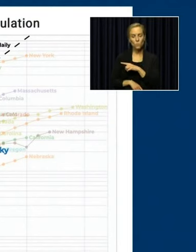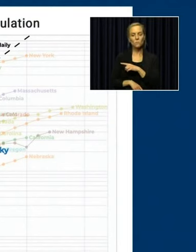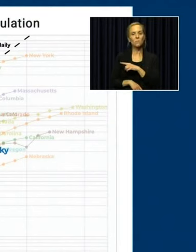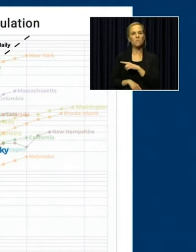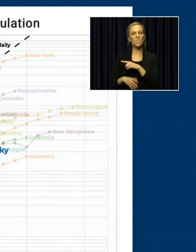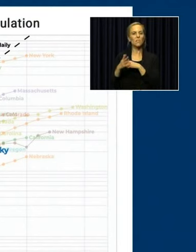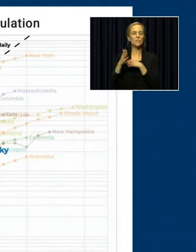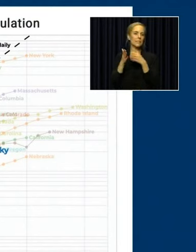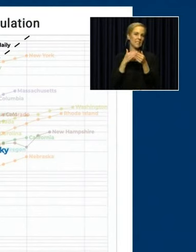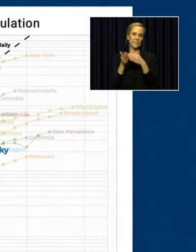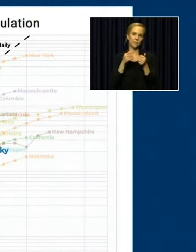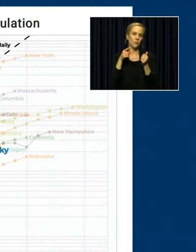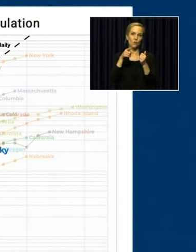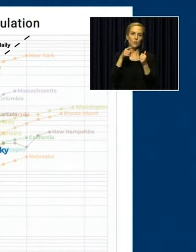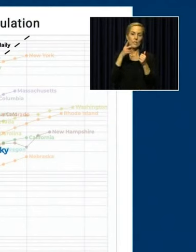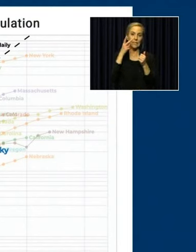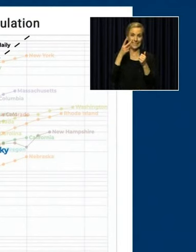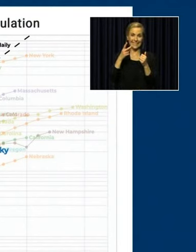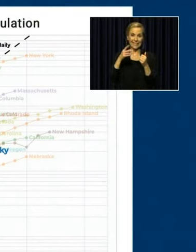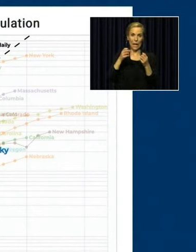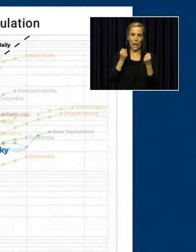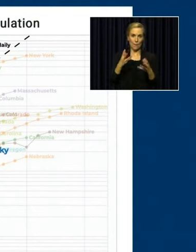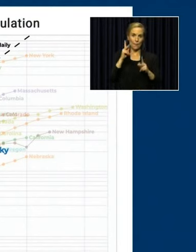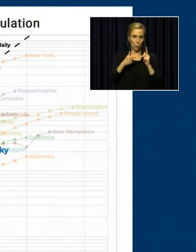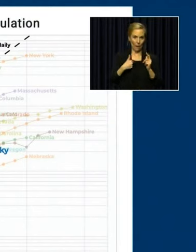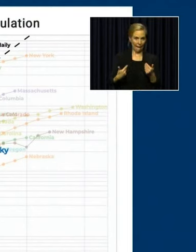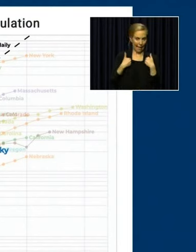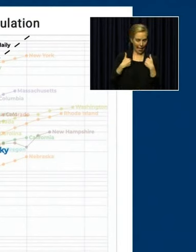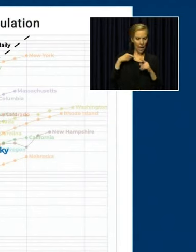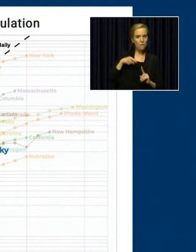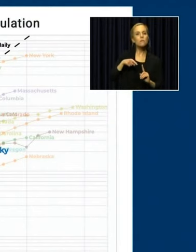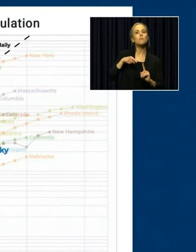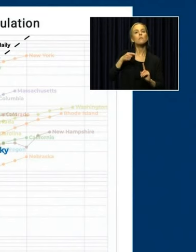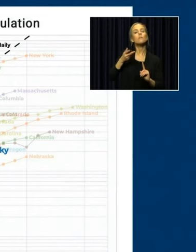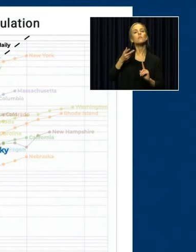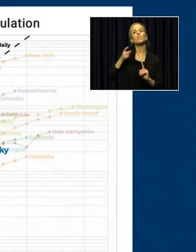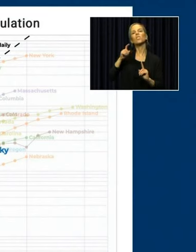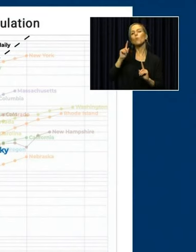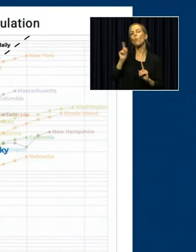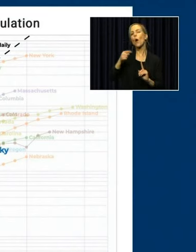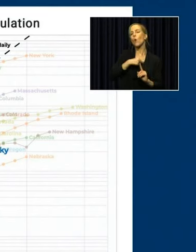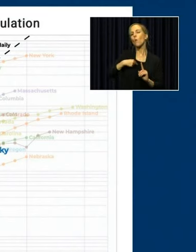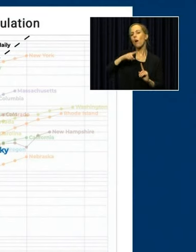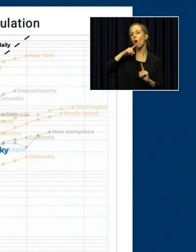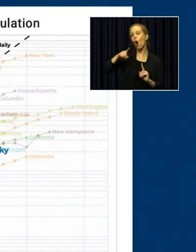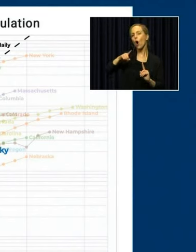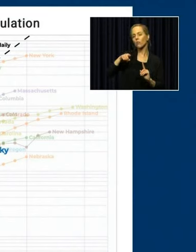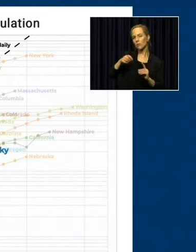NUMBER OF DIFFERENT REASONS. FIRST OF ALL, ON THIS GRAPH,